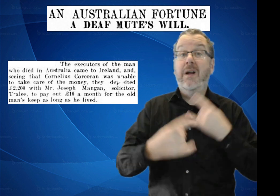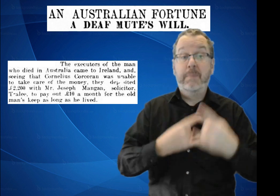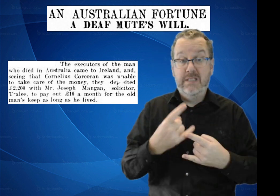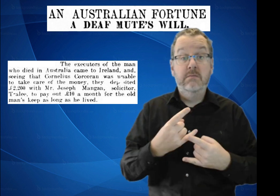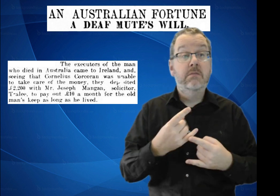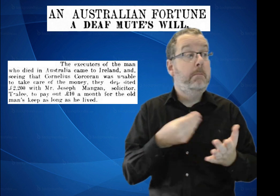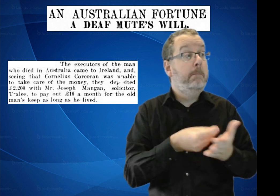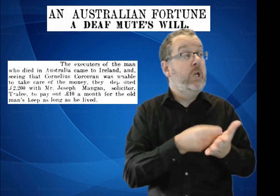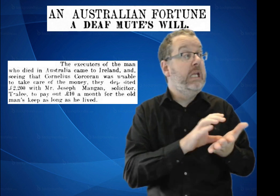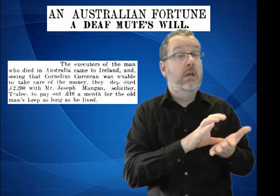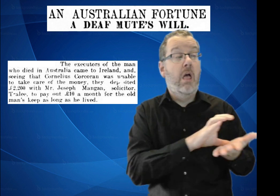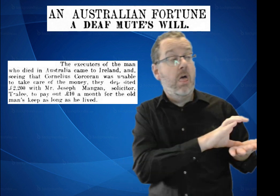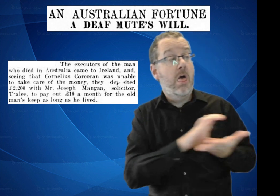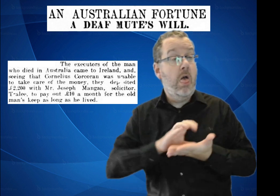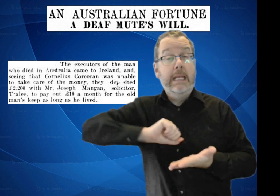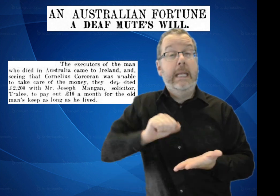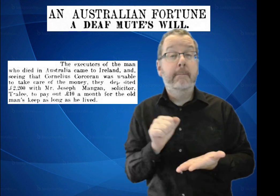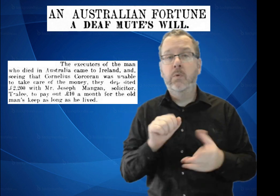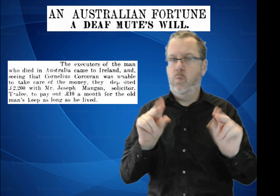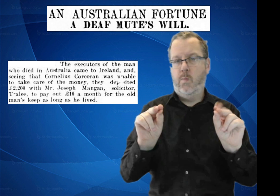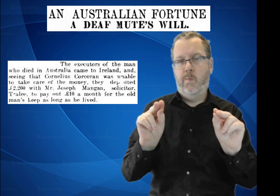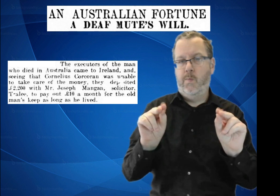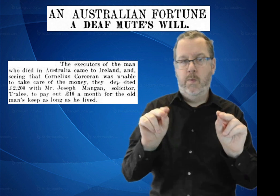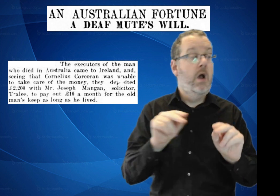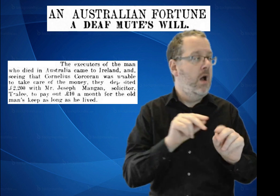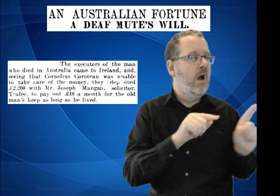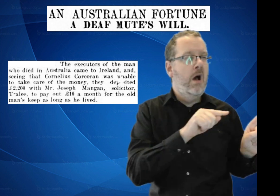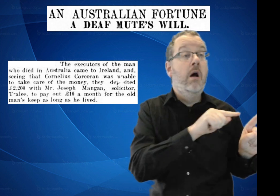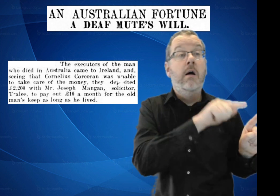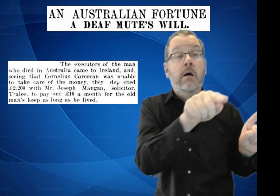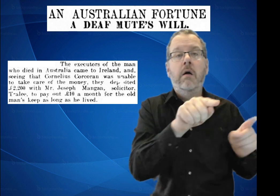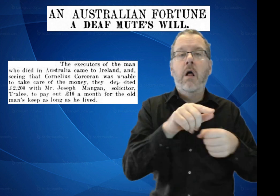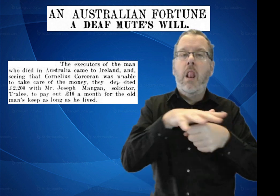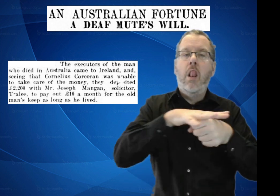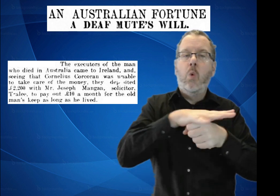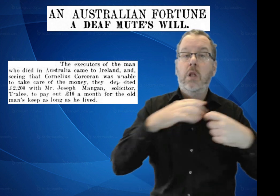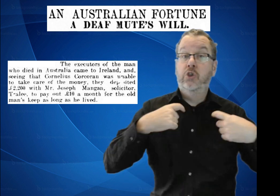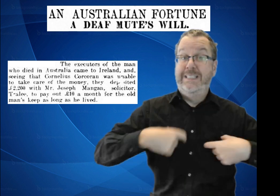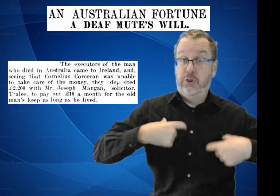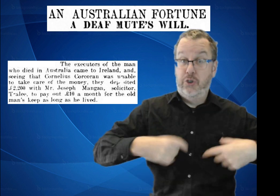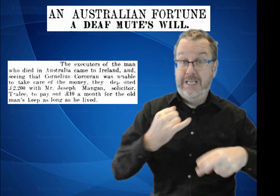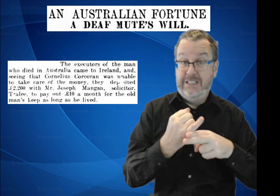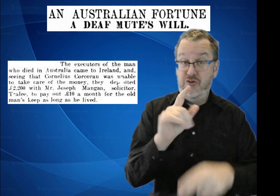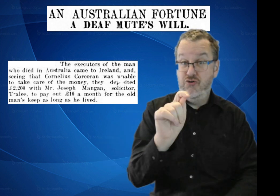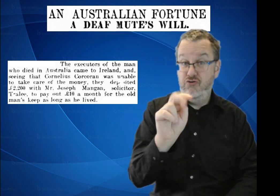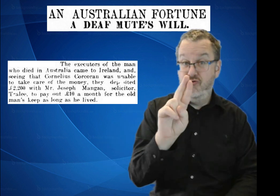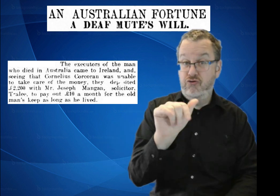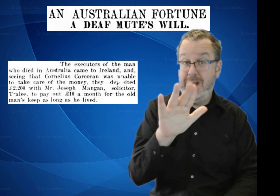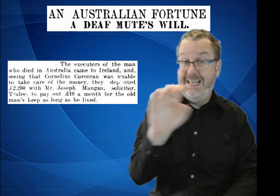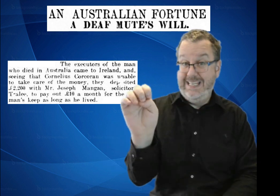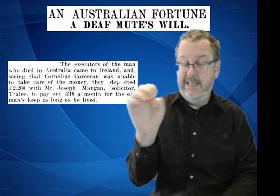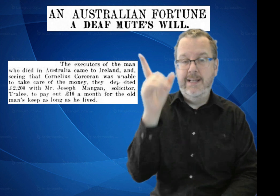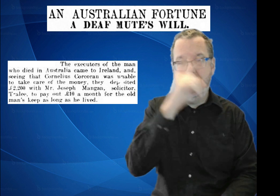Either way, £2,200 was deposited with a solicitor in Tralee